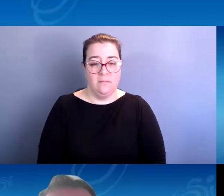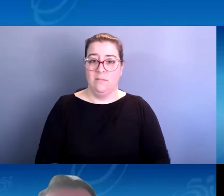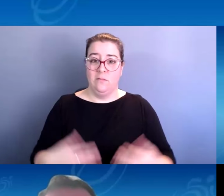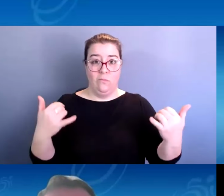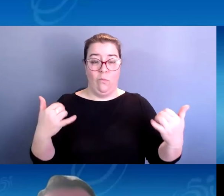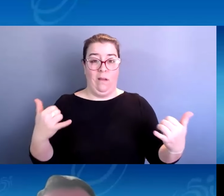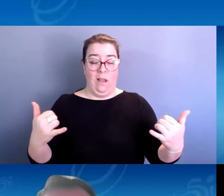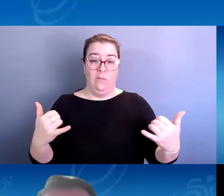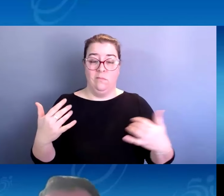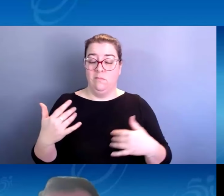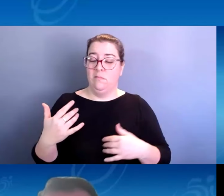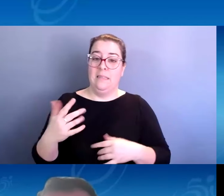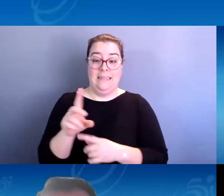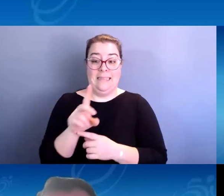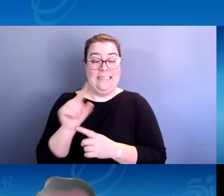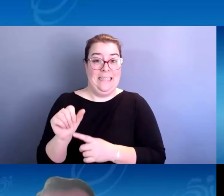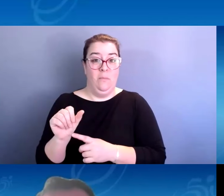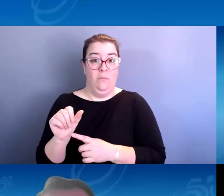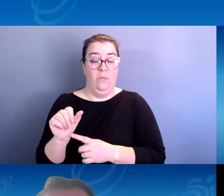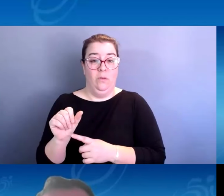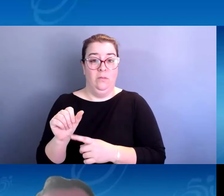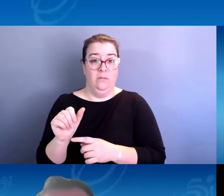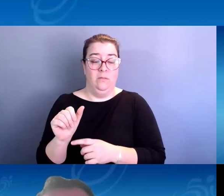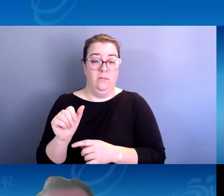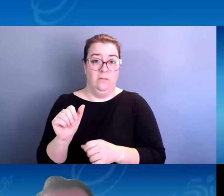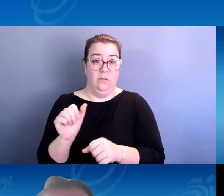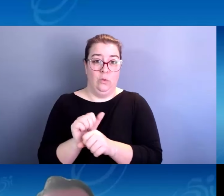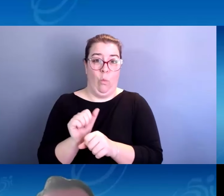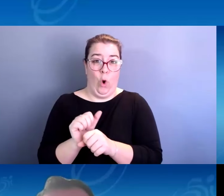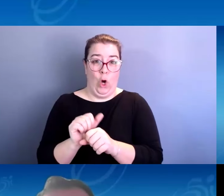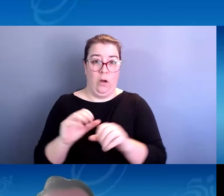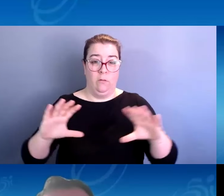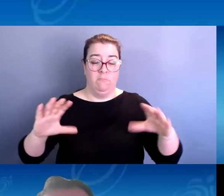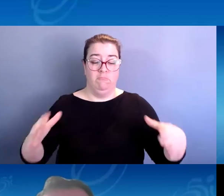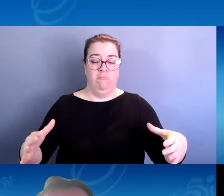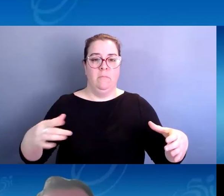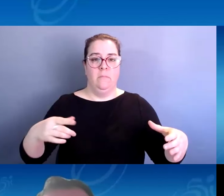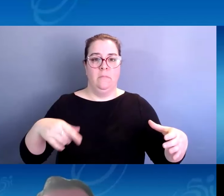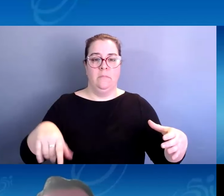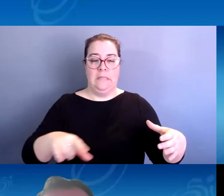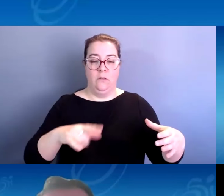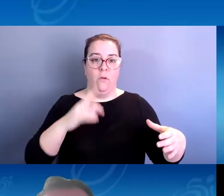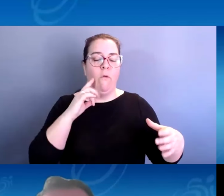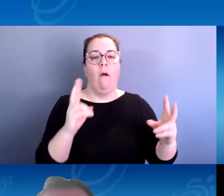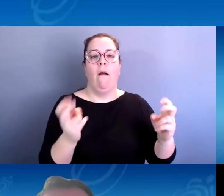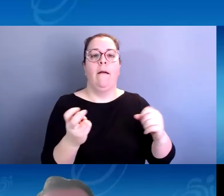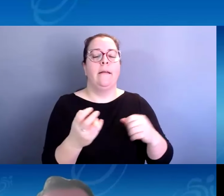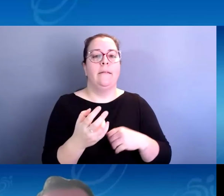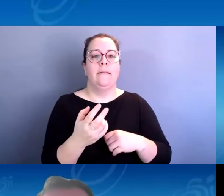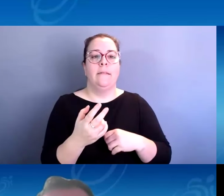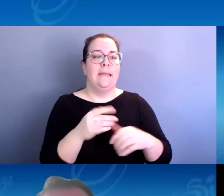In other words, technical roles are actually considered to be much higher than the barriers perceived toward senior level positions.